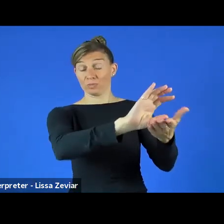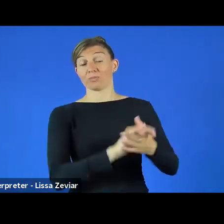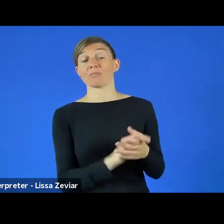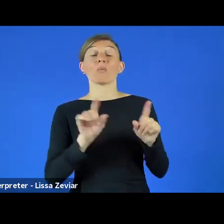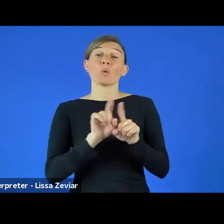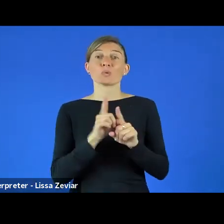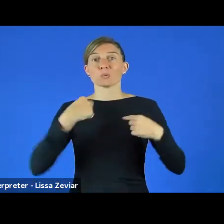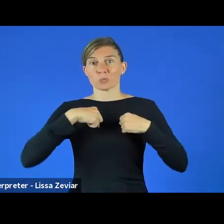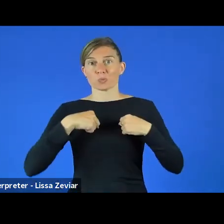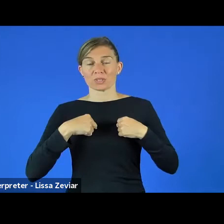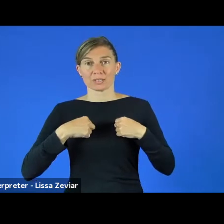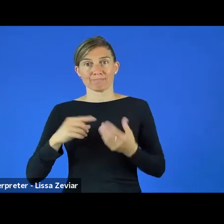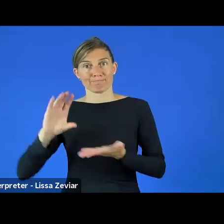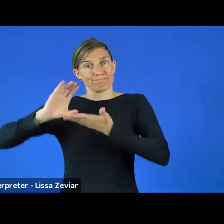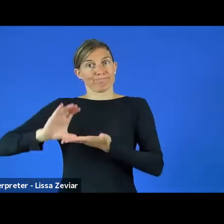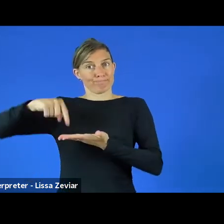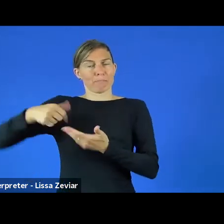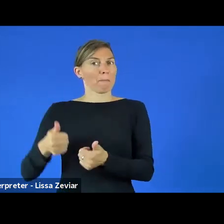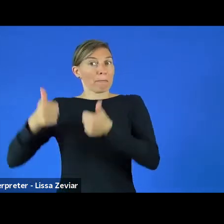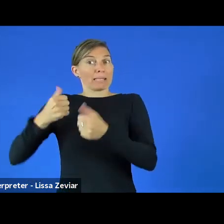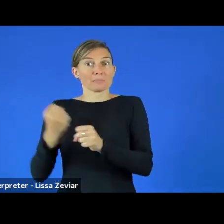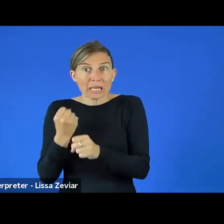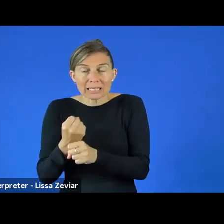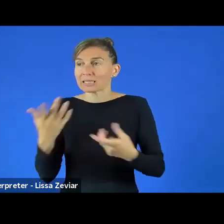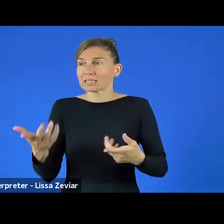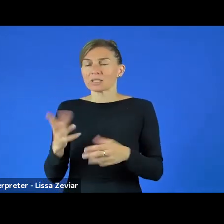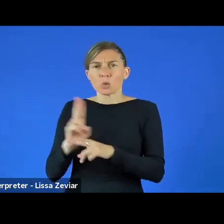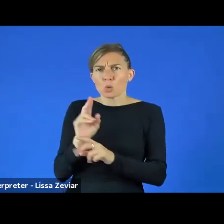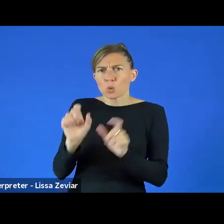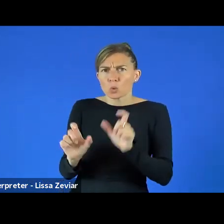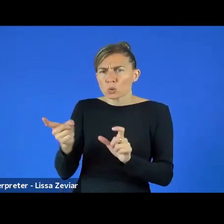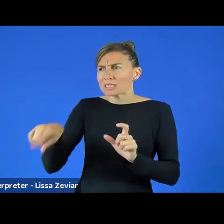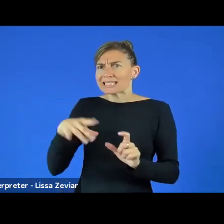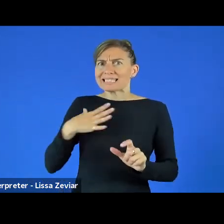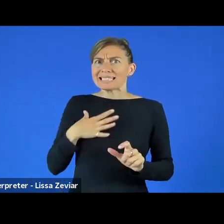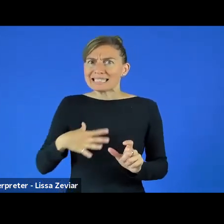and promote user needs also towards the Commission in our input.